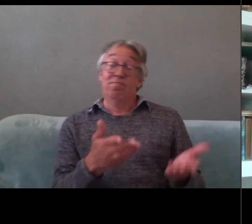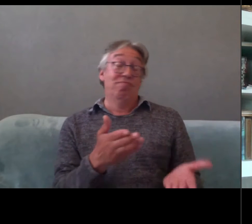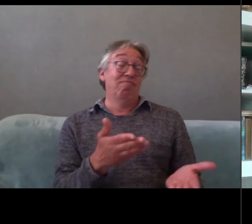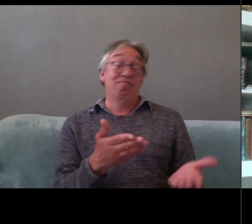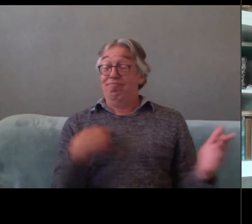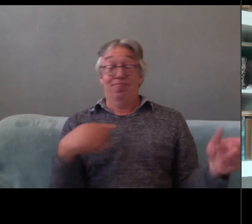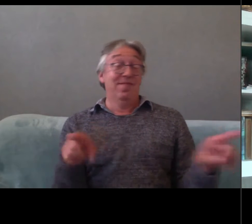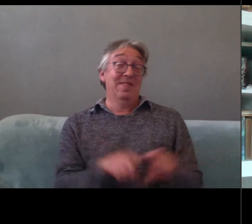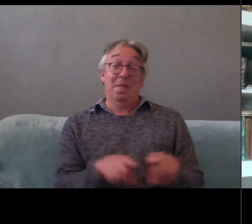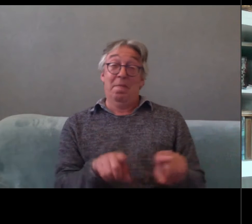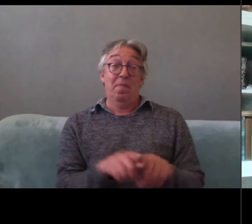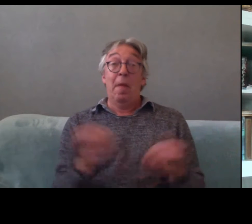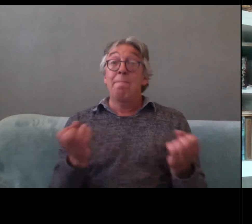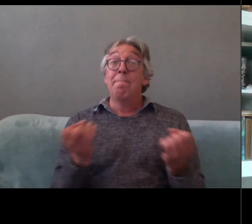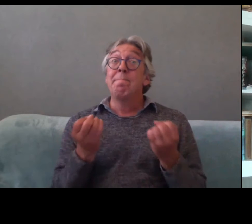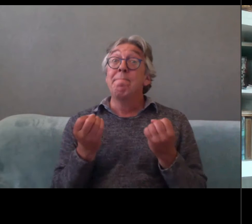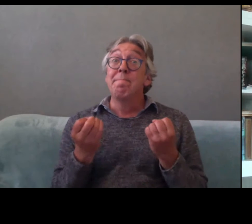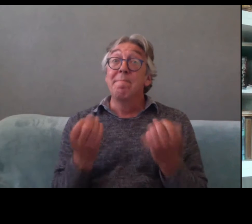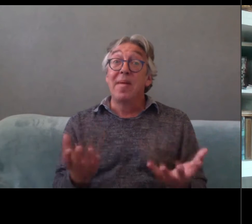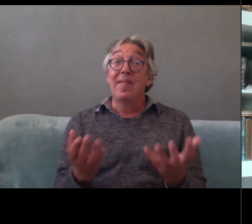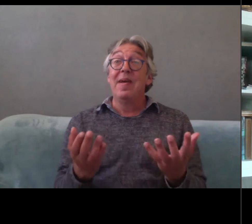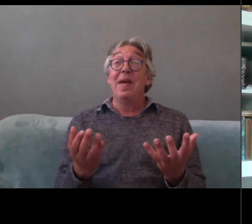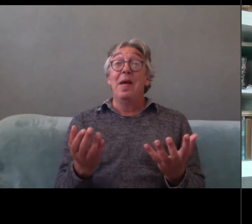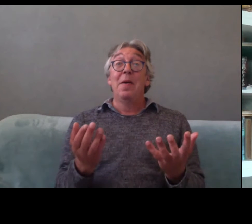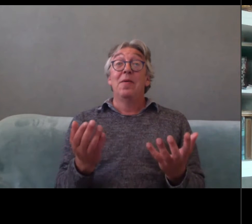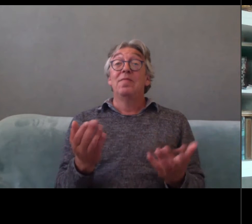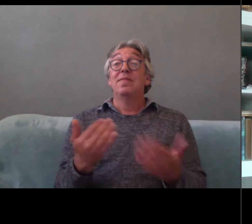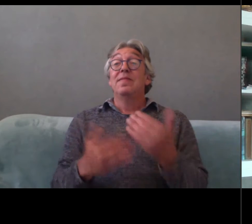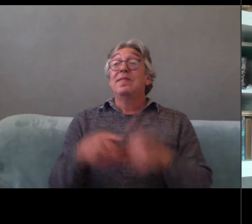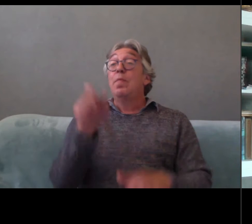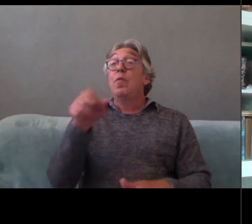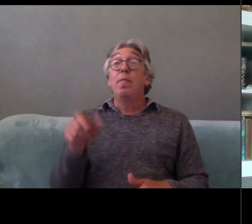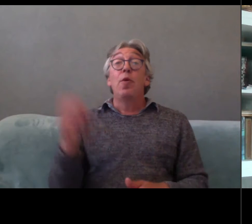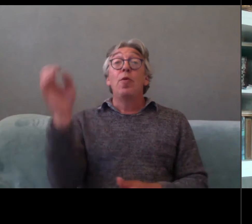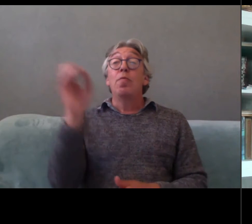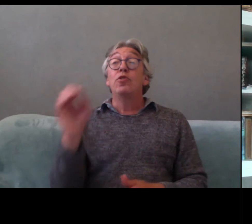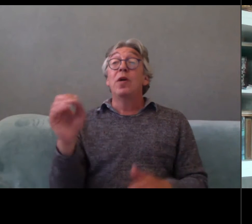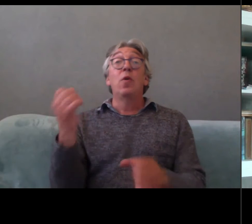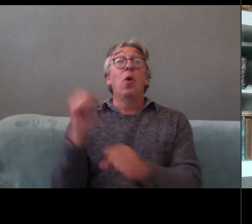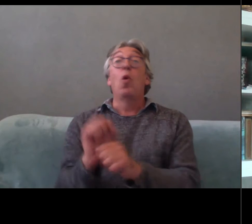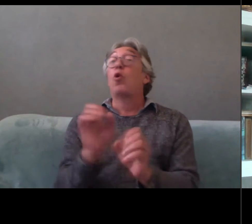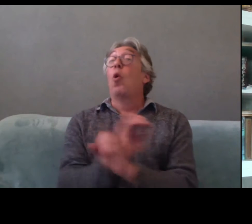The number of unemployment is rising on people with disabilities.